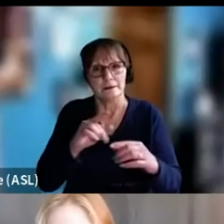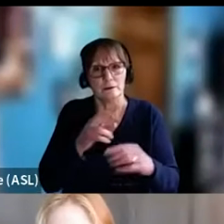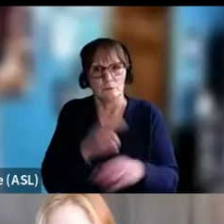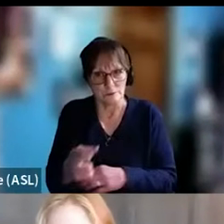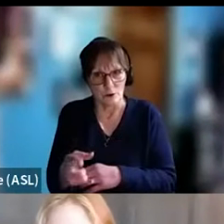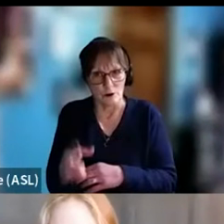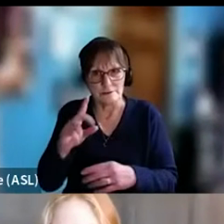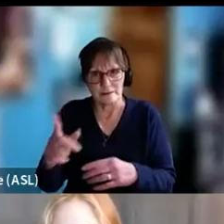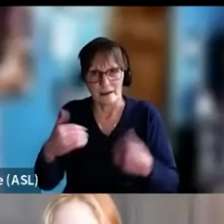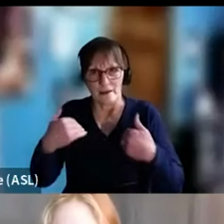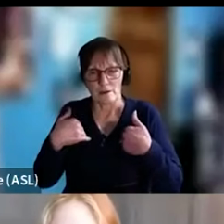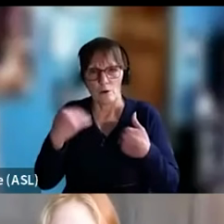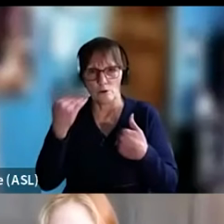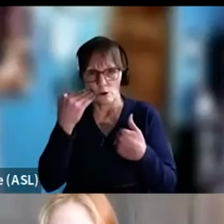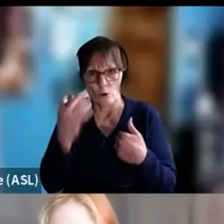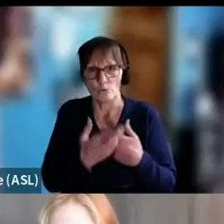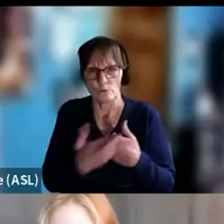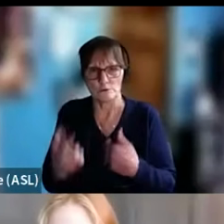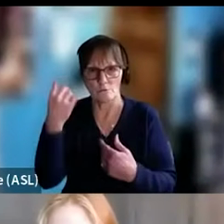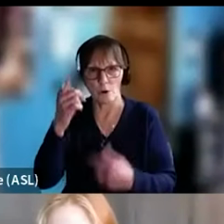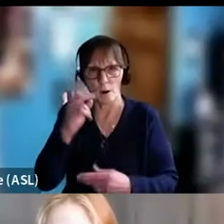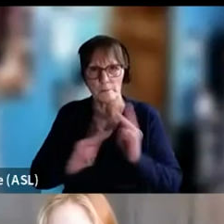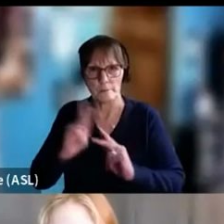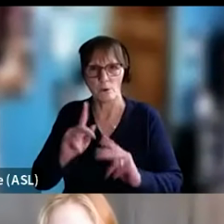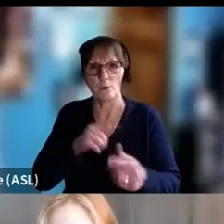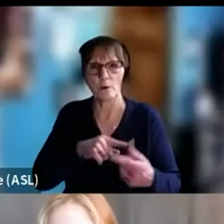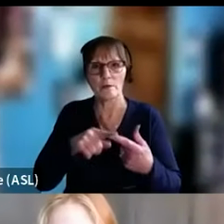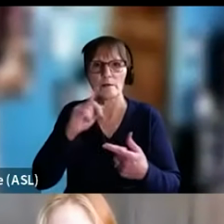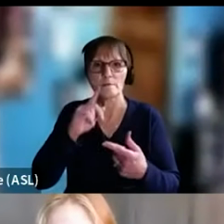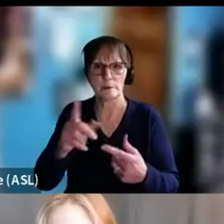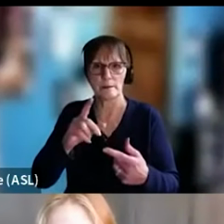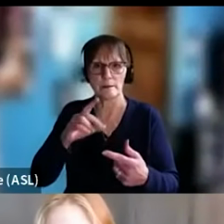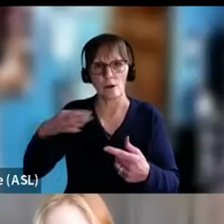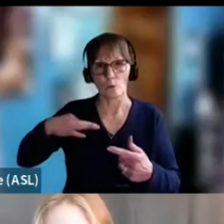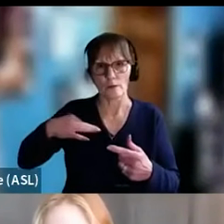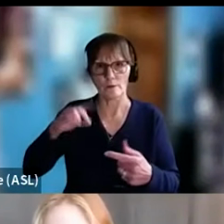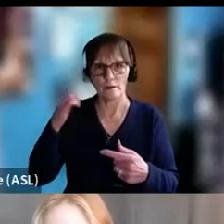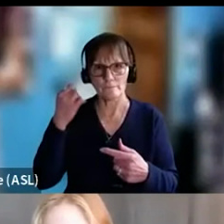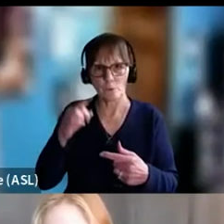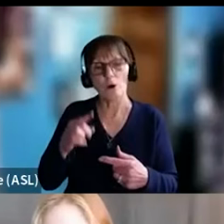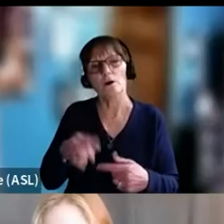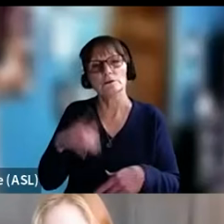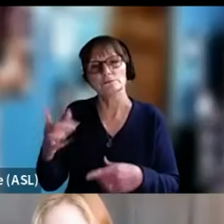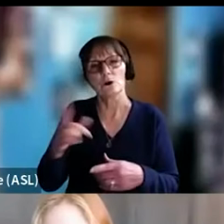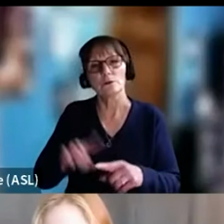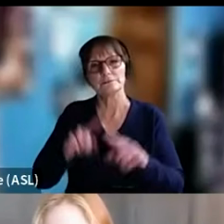that really know resources for folks that people then may be eligible for. So in terms of different service sector screening